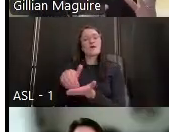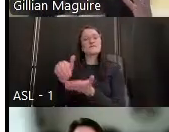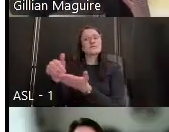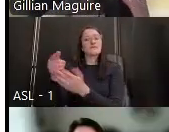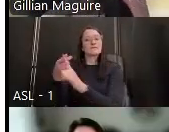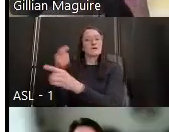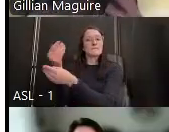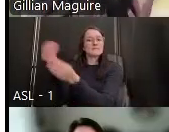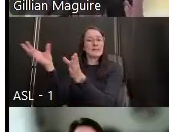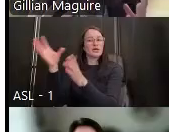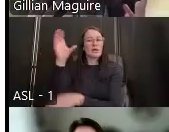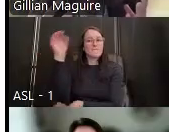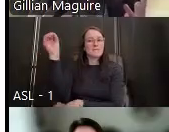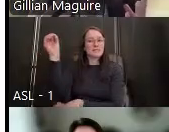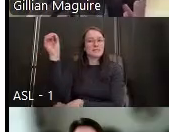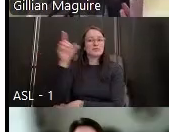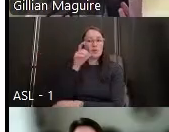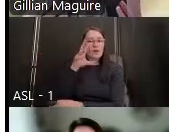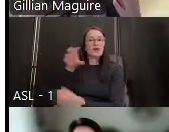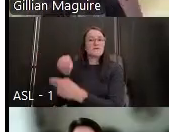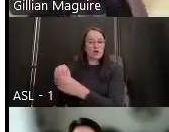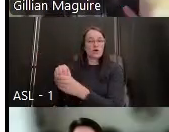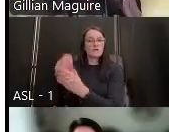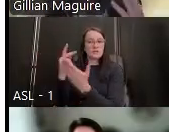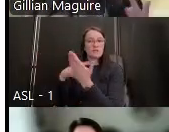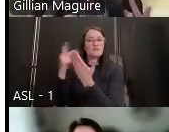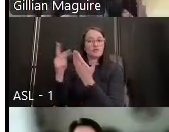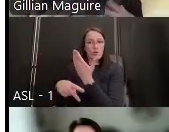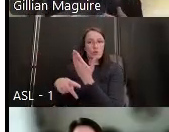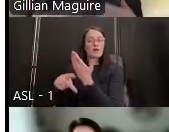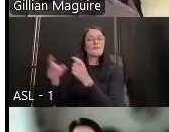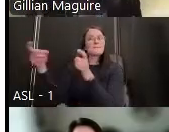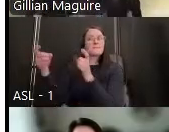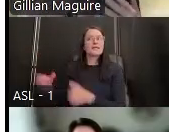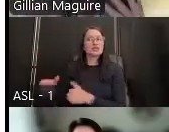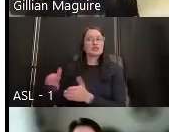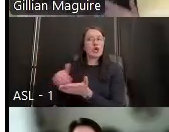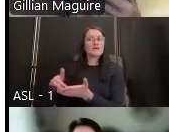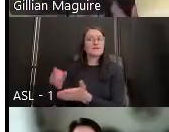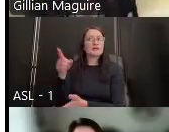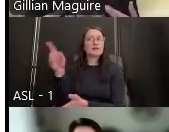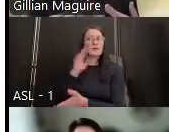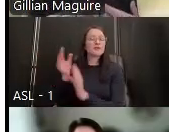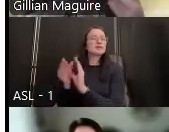who are involved in the program. I will often hear them talk about how people will lose their